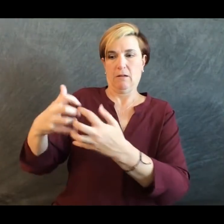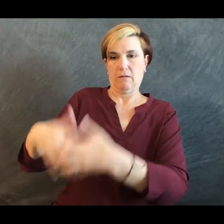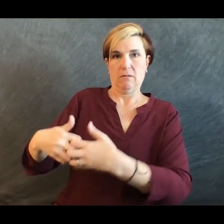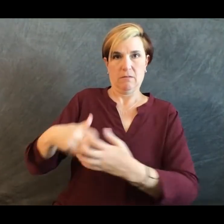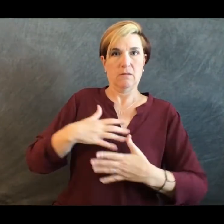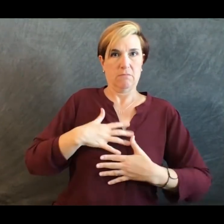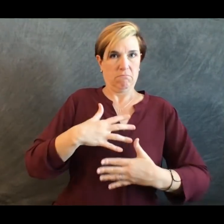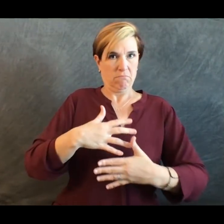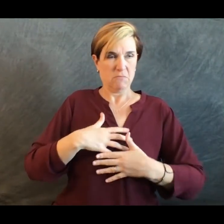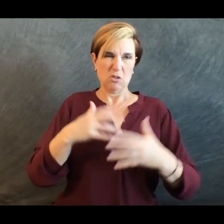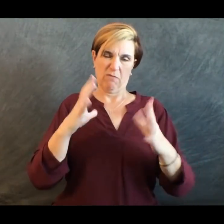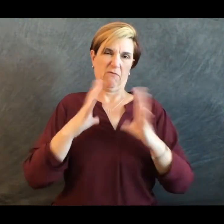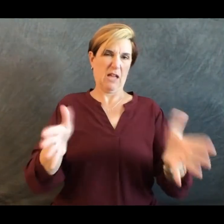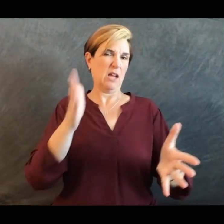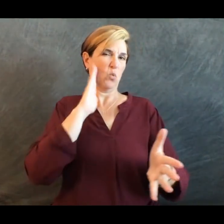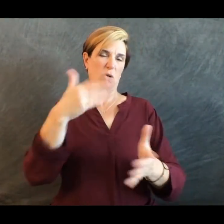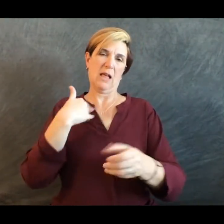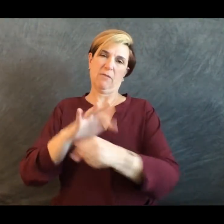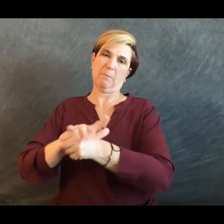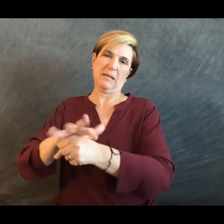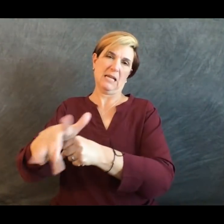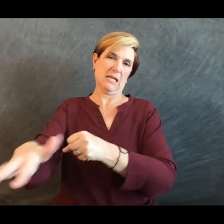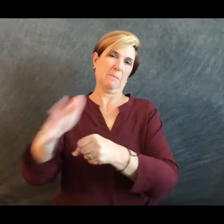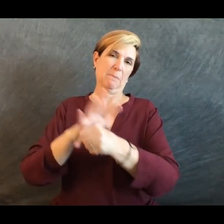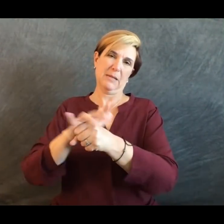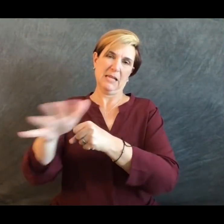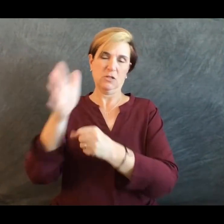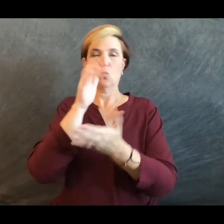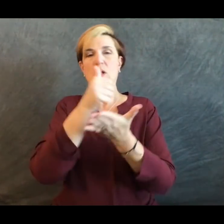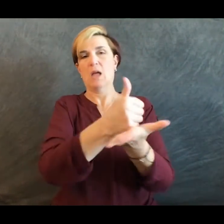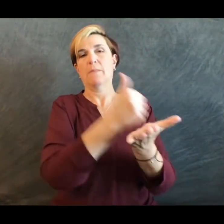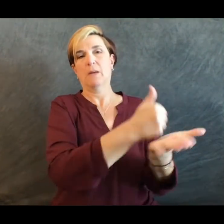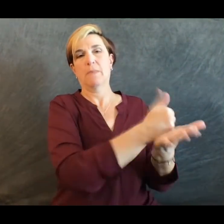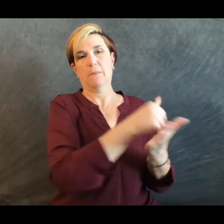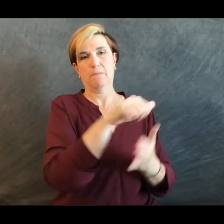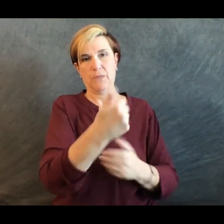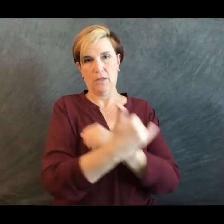to be helping quite a few of the countries now we've launched project air